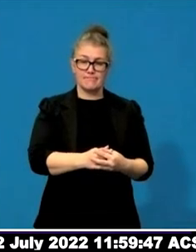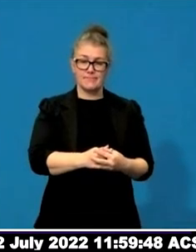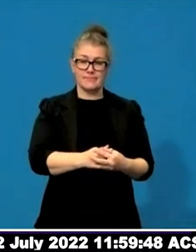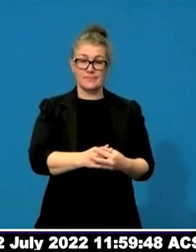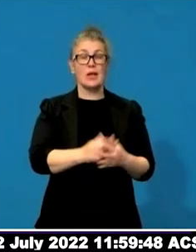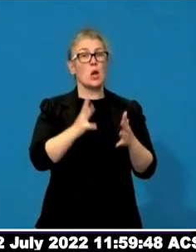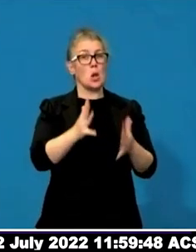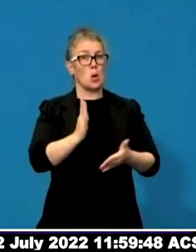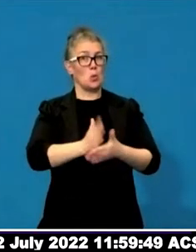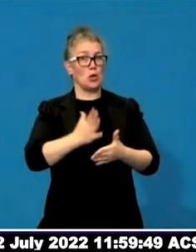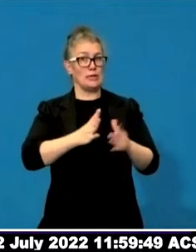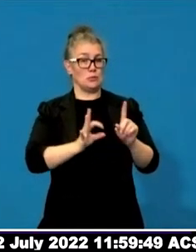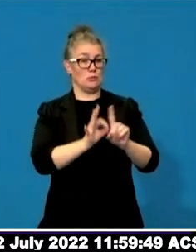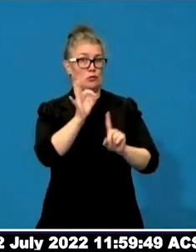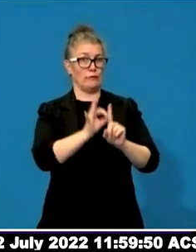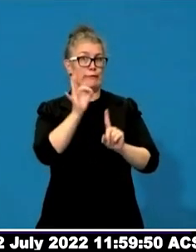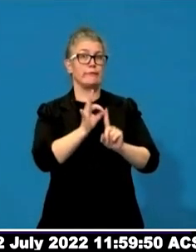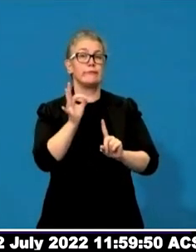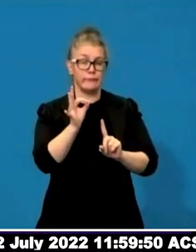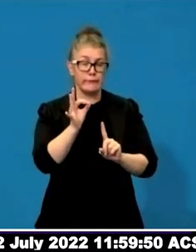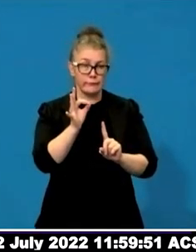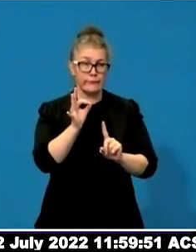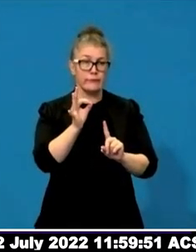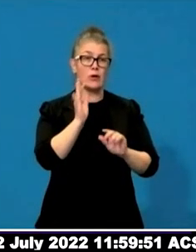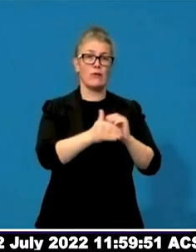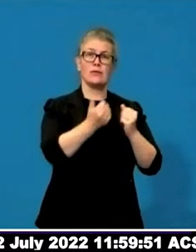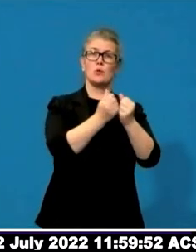around the role of a support coordinator.